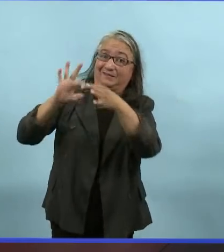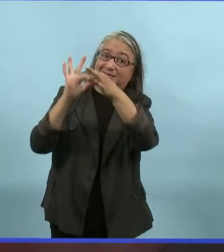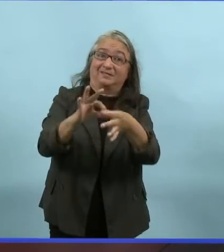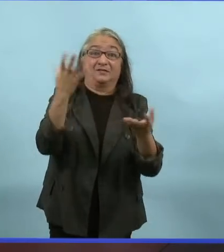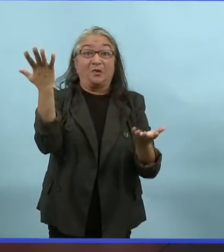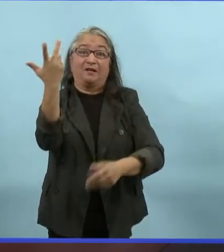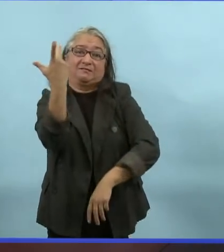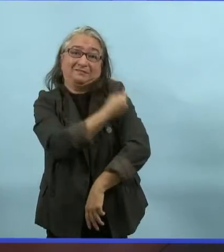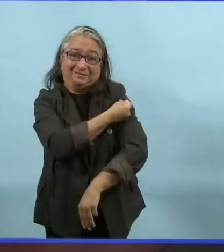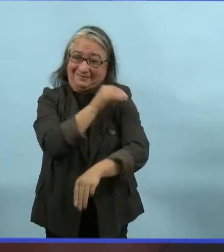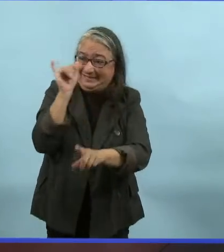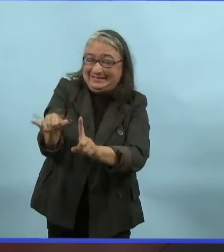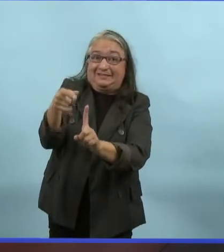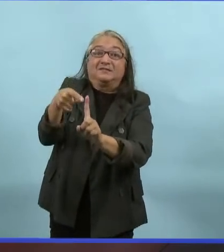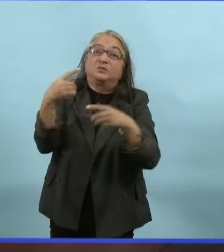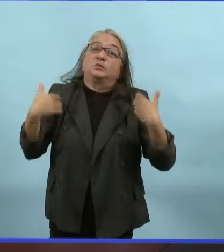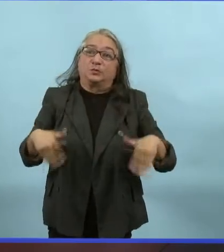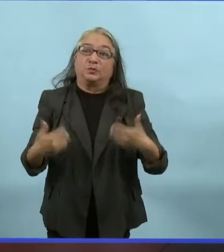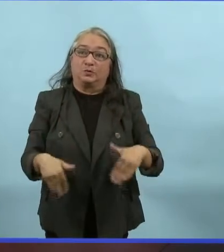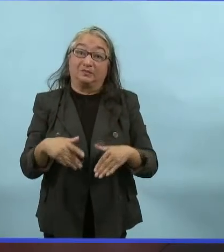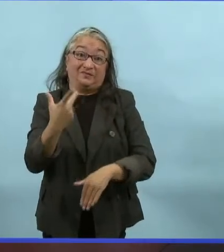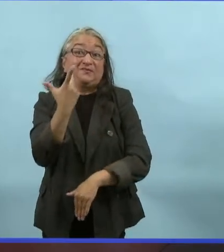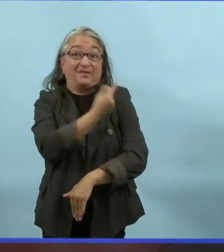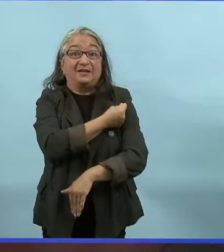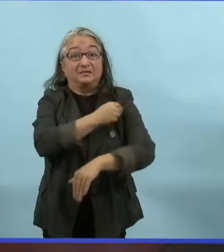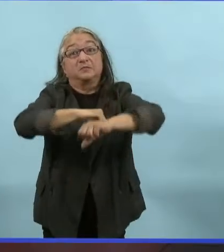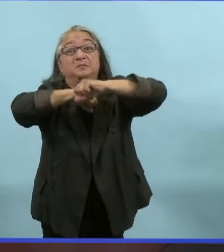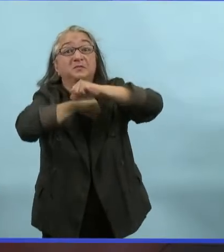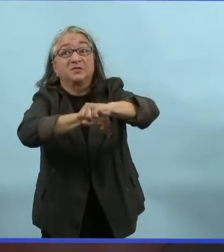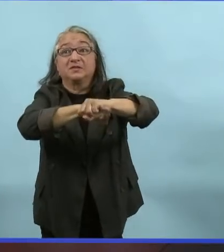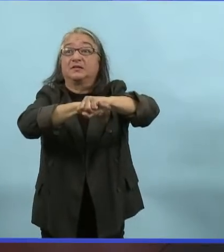starting to see that now we're starting to see these numbers come down we're starting to see